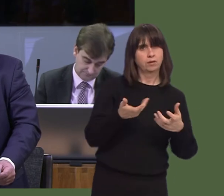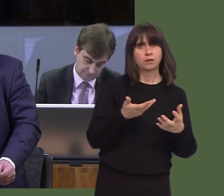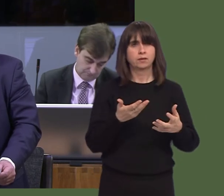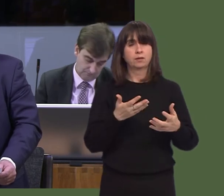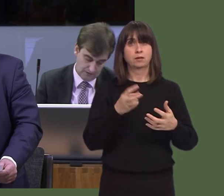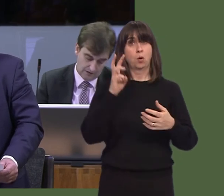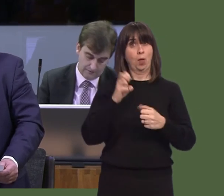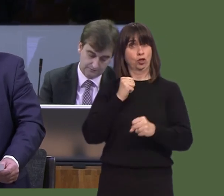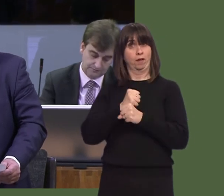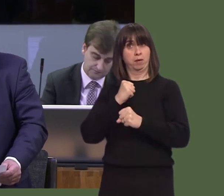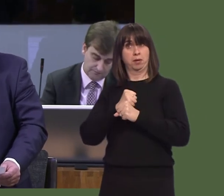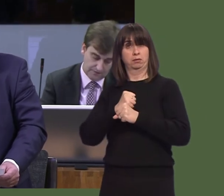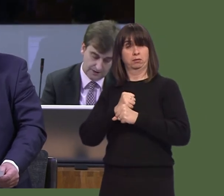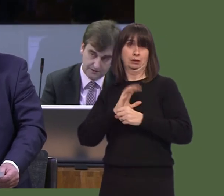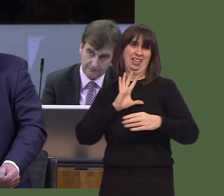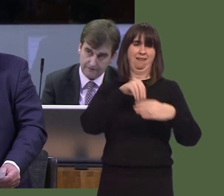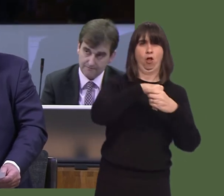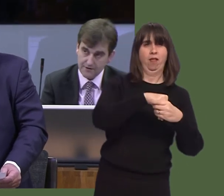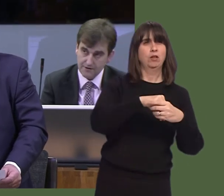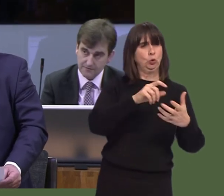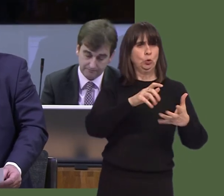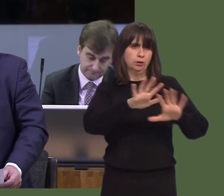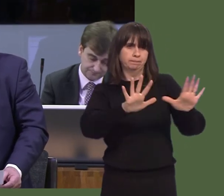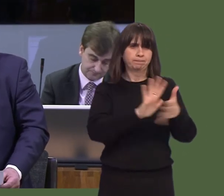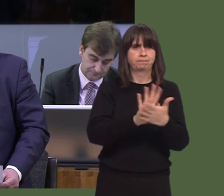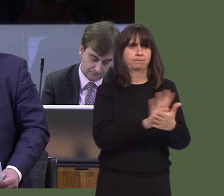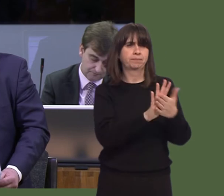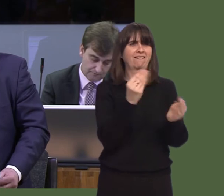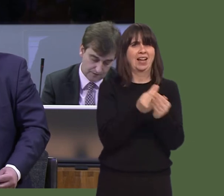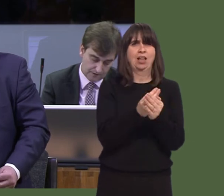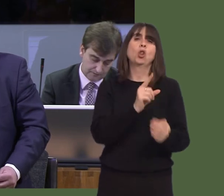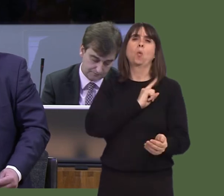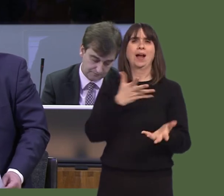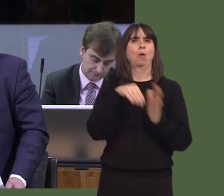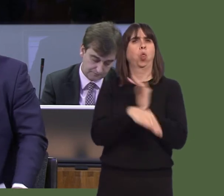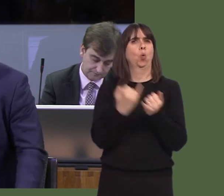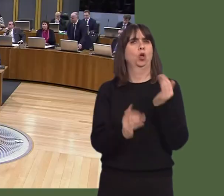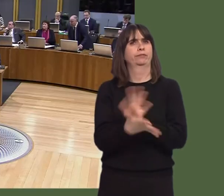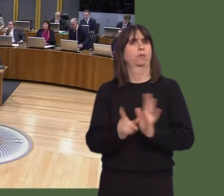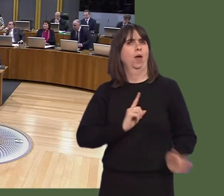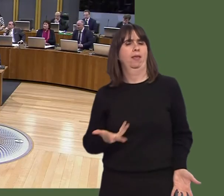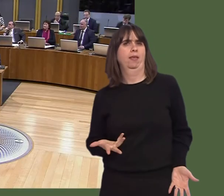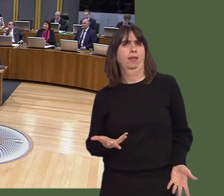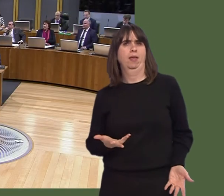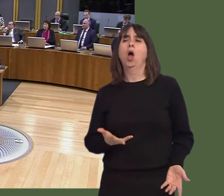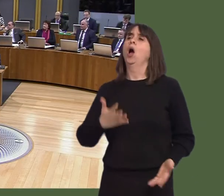Bill was going through. There is one case that demonstrates to me in a very striking way why we must have control